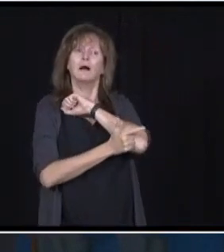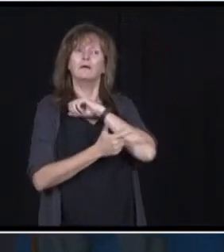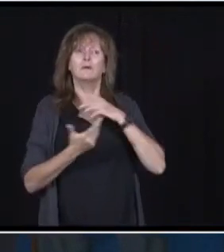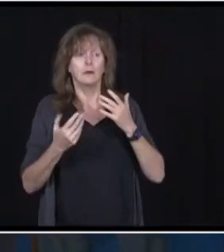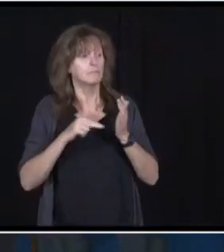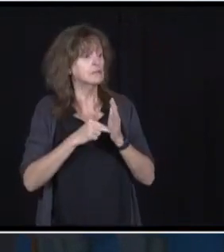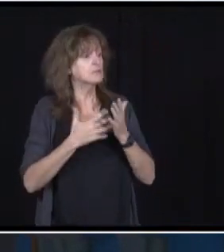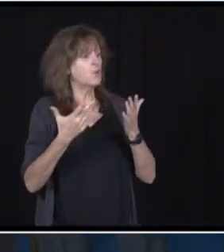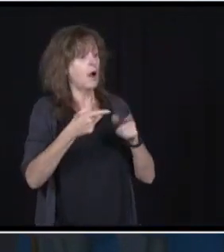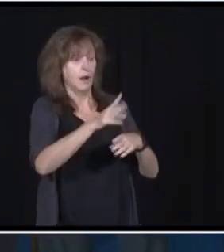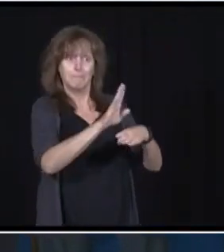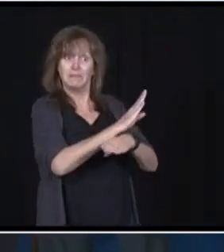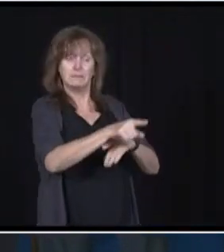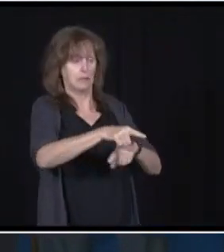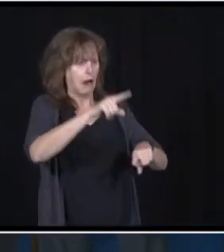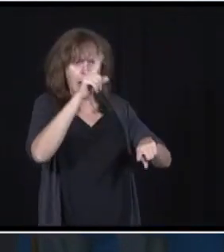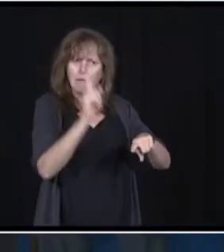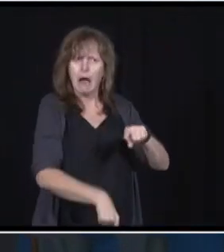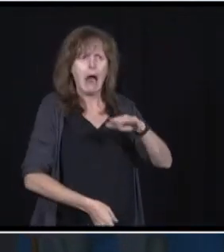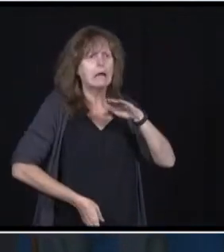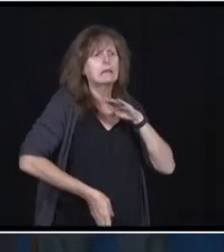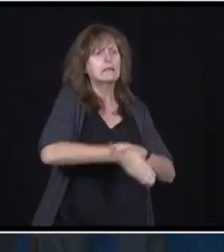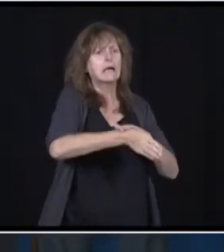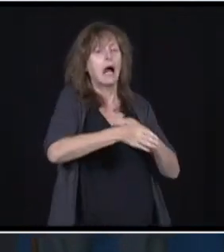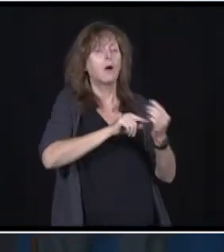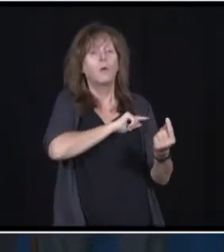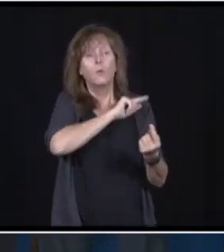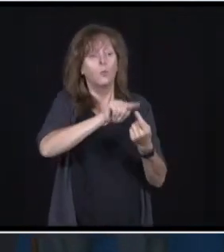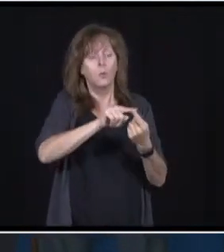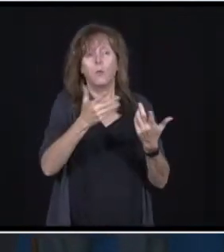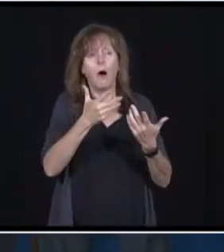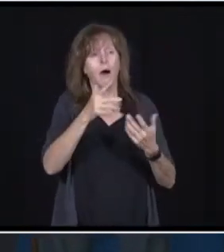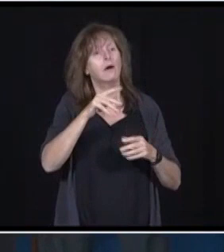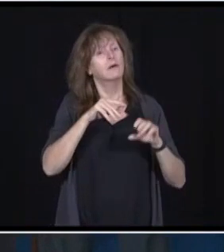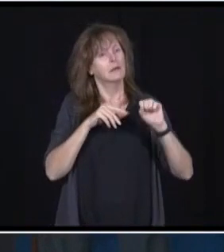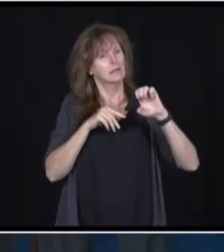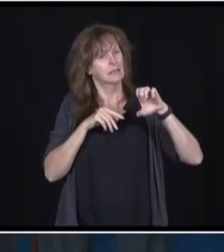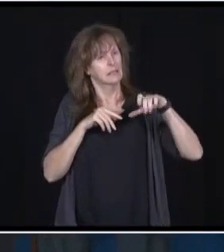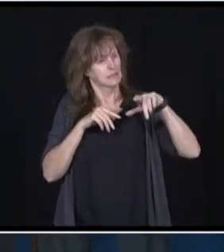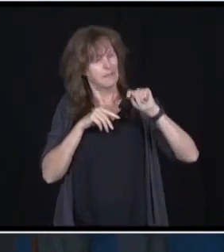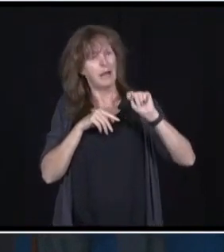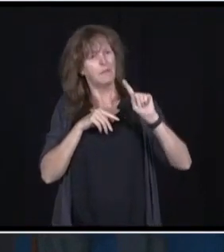The legislation will also extend the ban on commercial evictions beyond September 1, 2020.